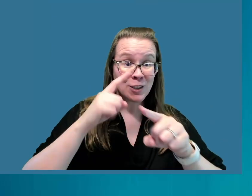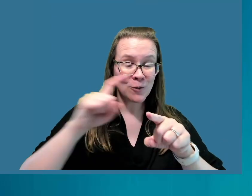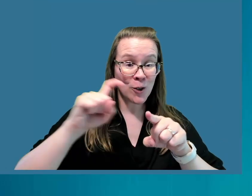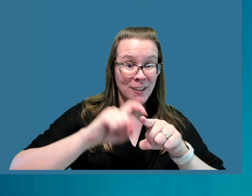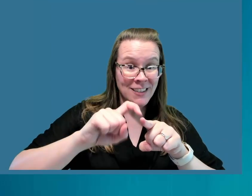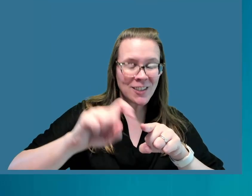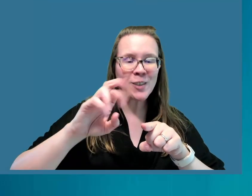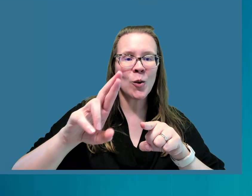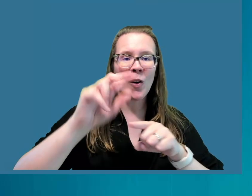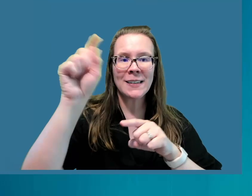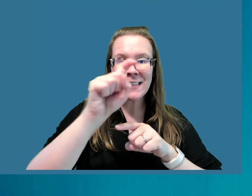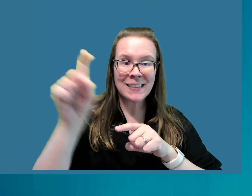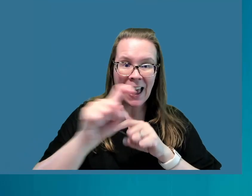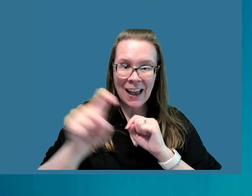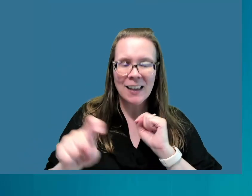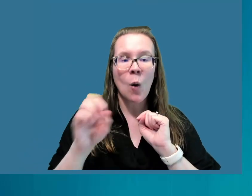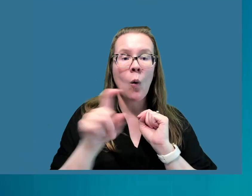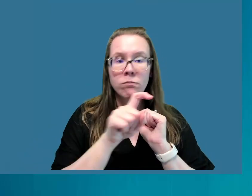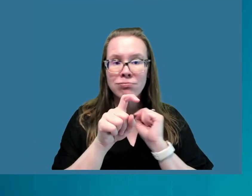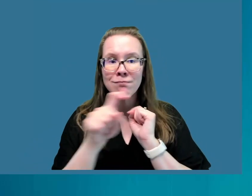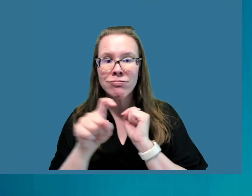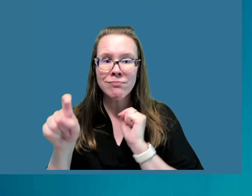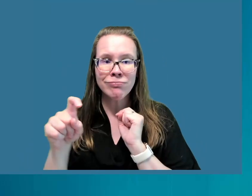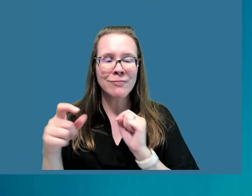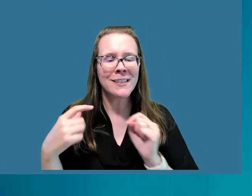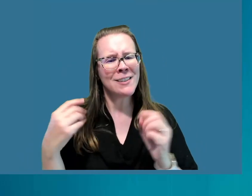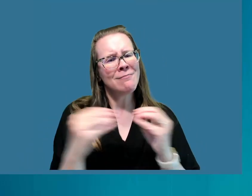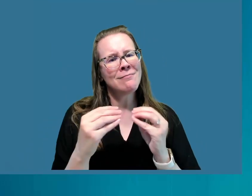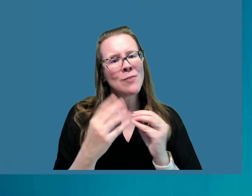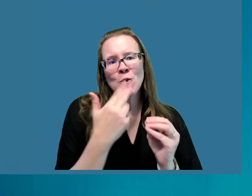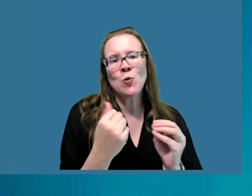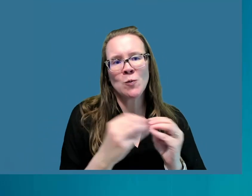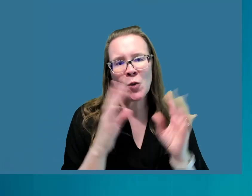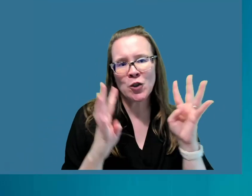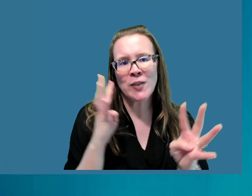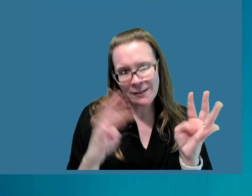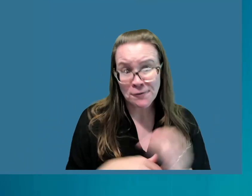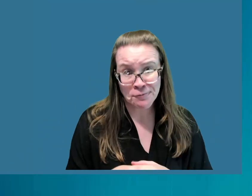indicate the stitching. And it really, like, just made them look super cute and creative!